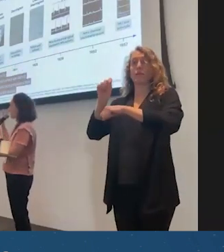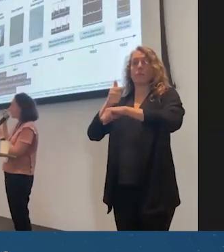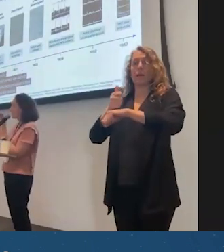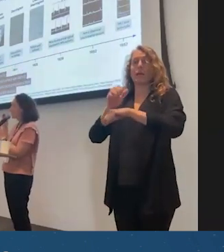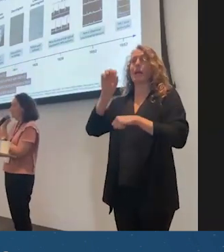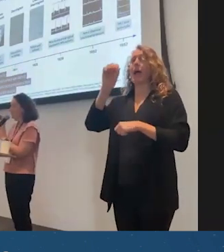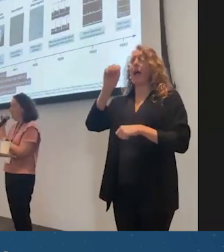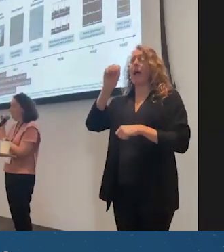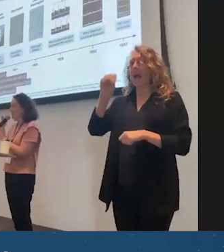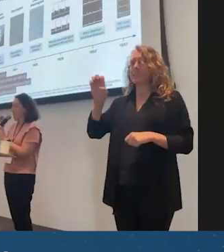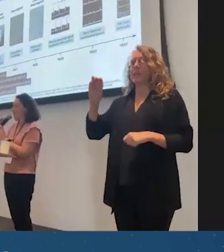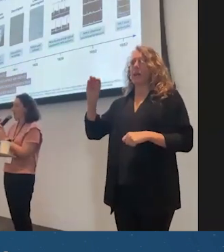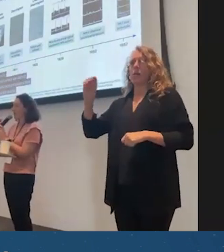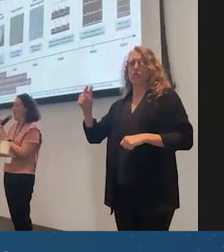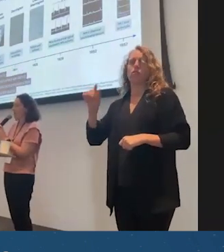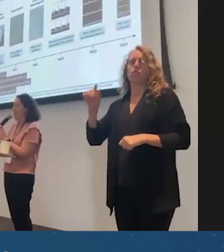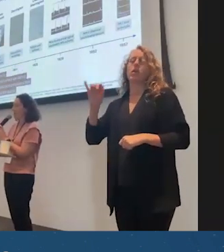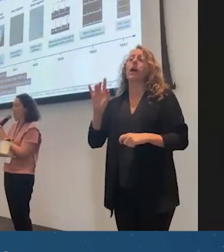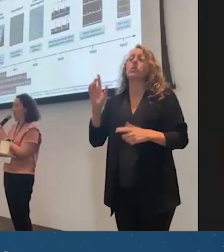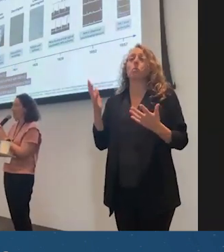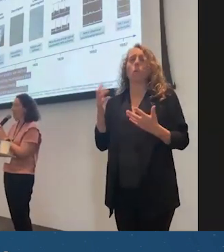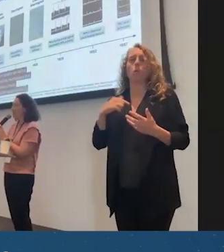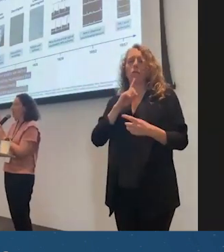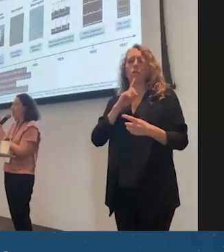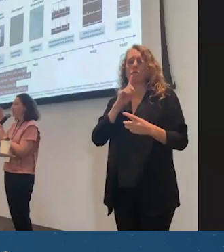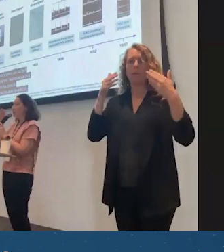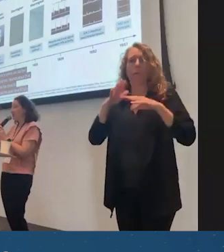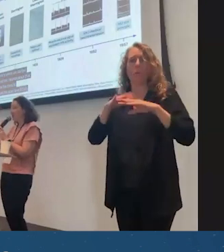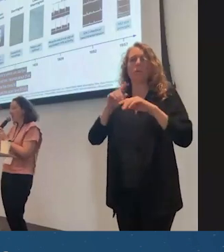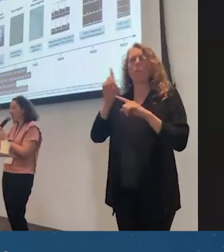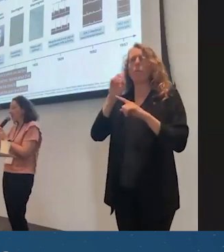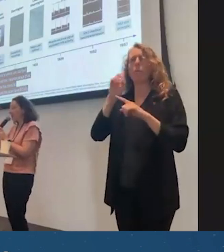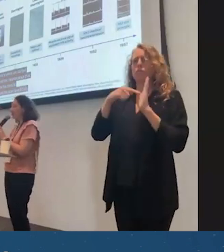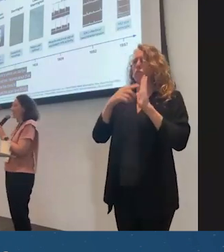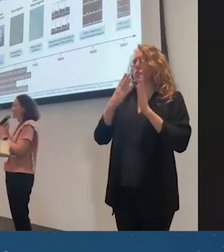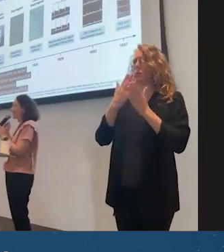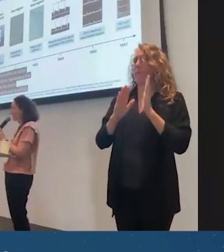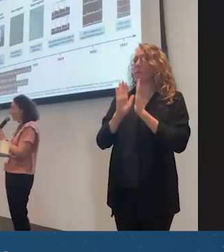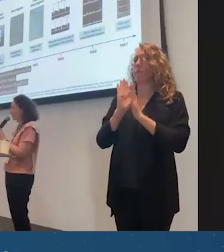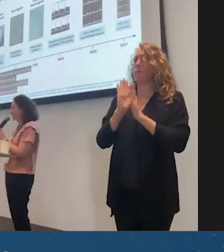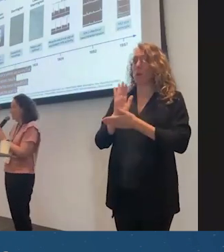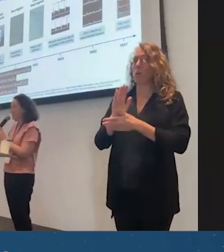And I'll show you some videos of what I mean by that. But just to be clear, that is a technology